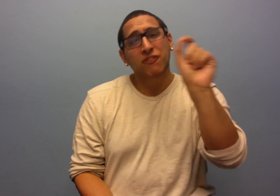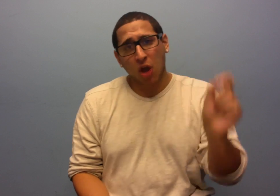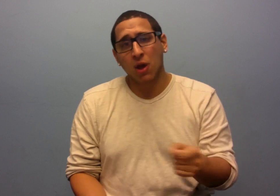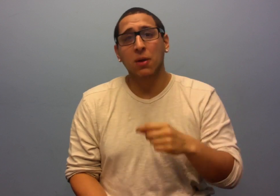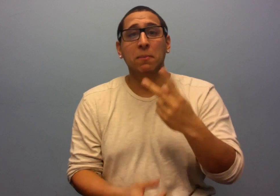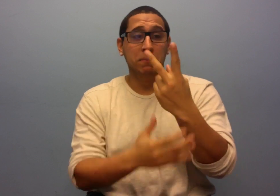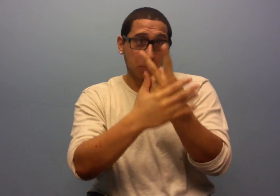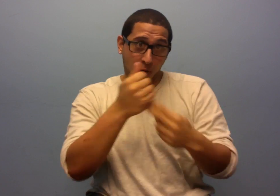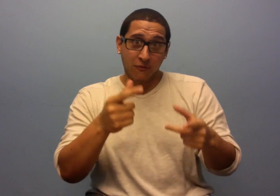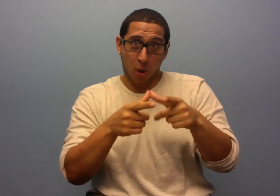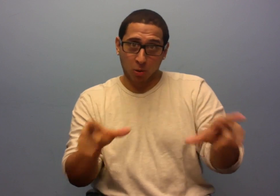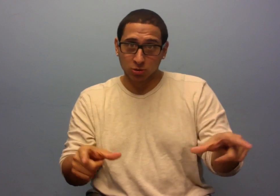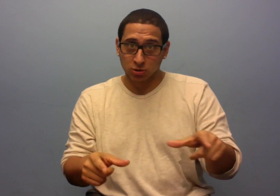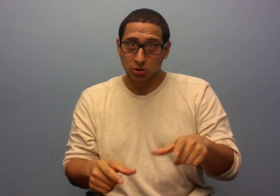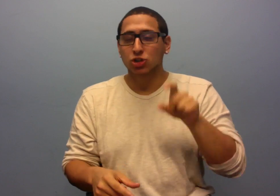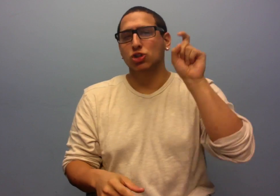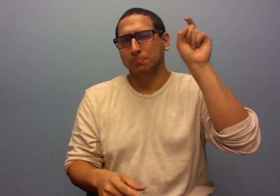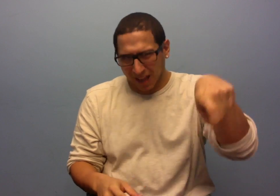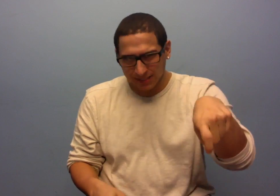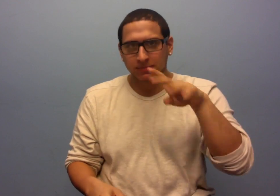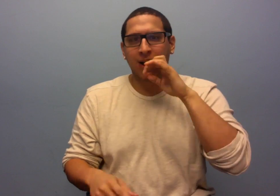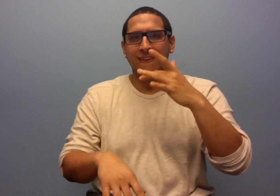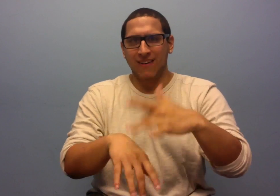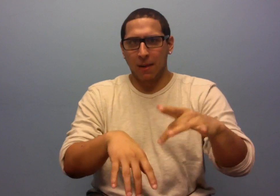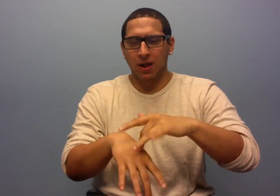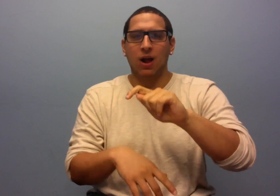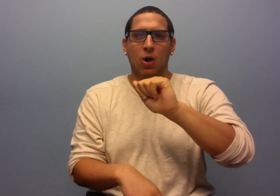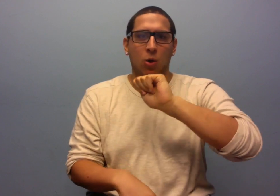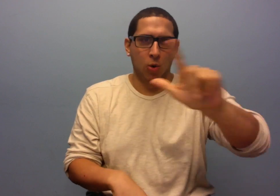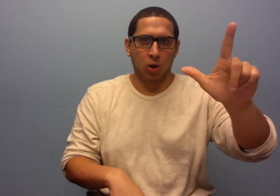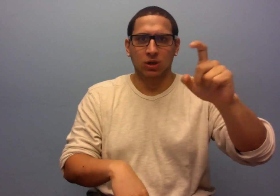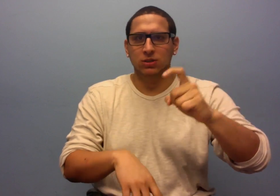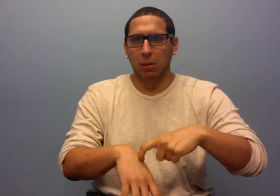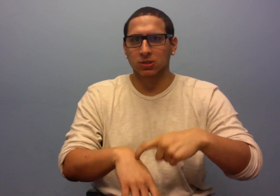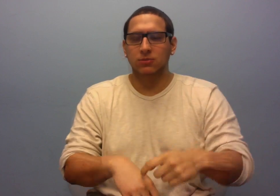therefore, both languages must be available at the same time.